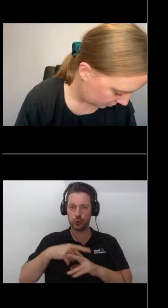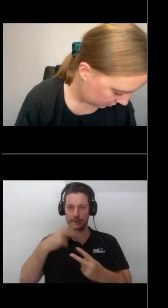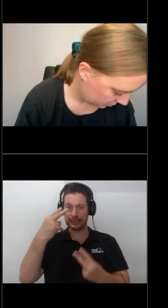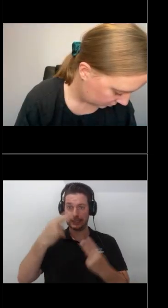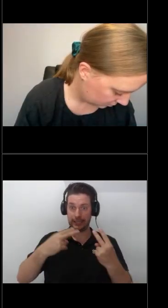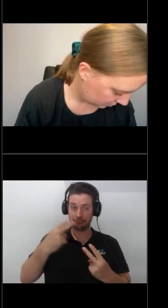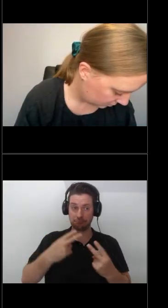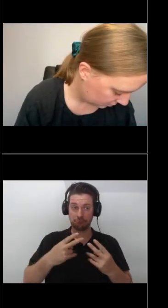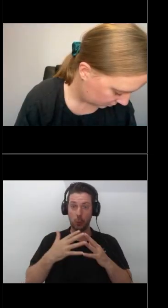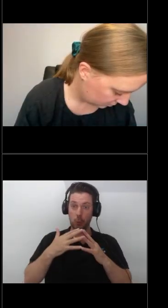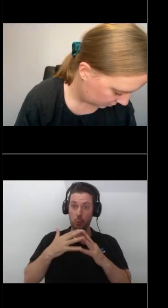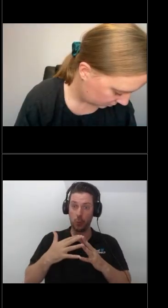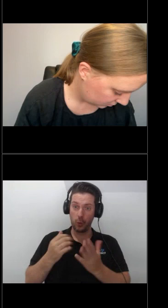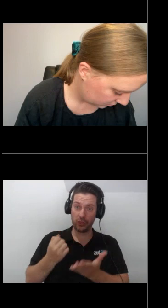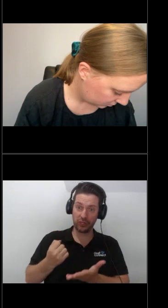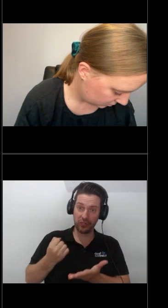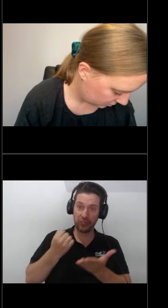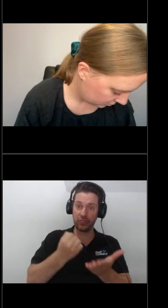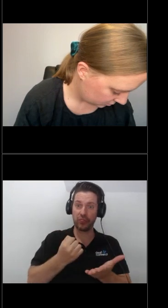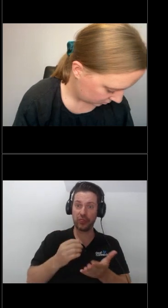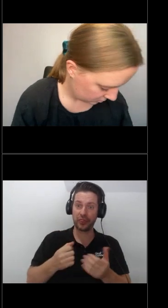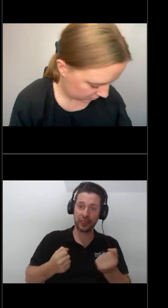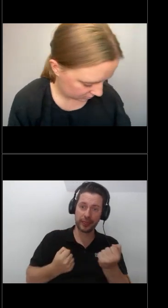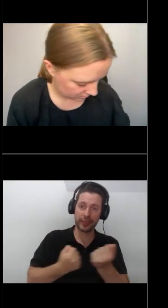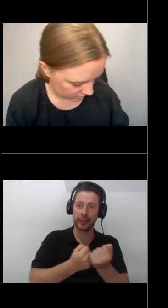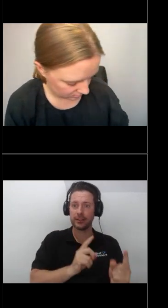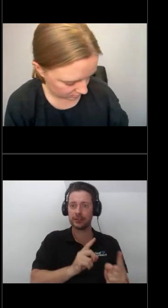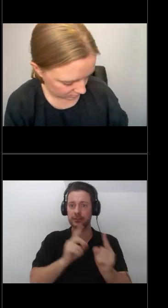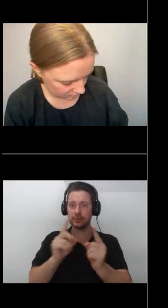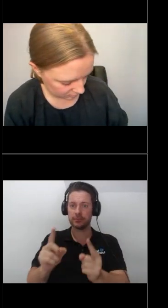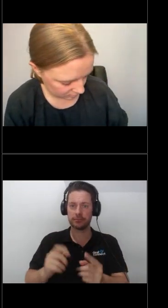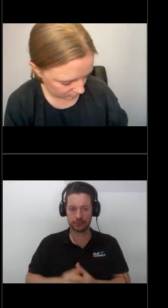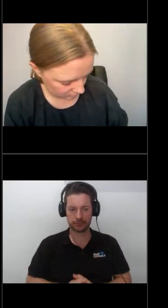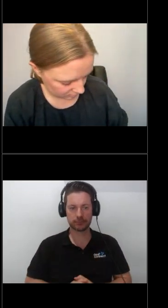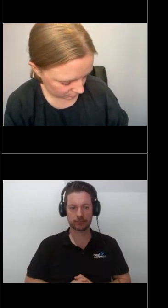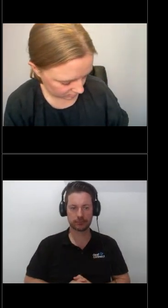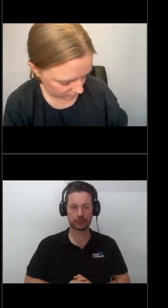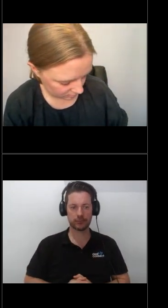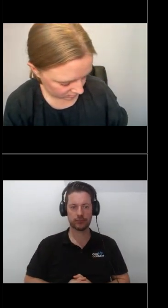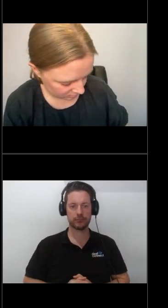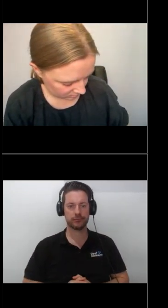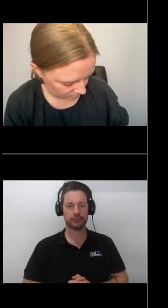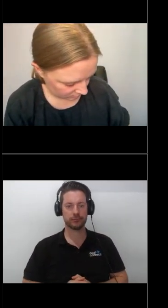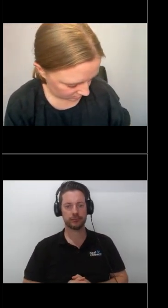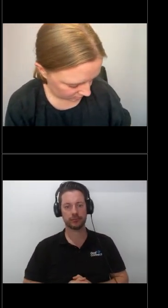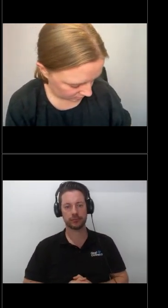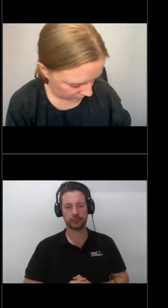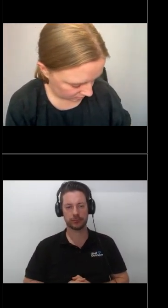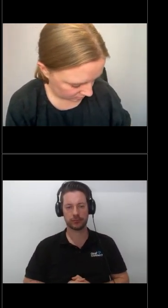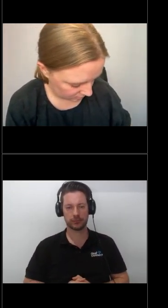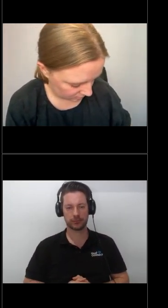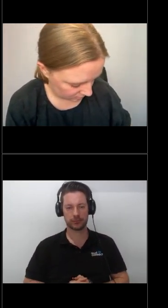And look, there is there is a situation where if somebody is found upon the same amount